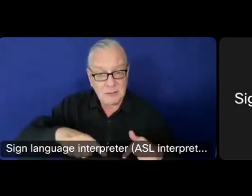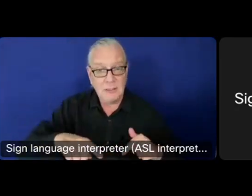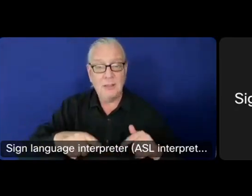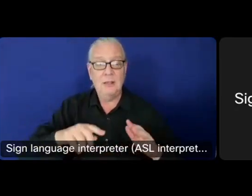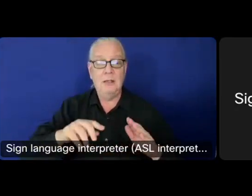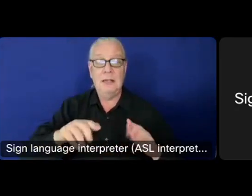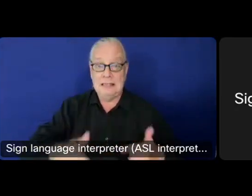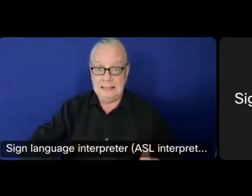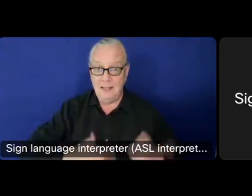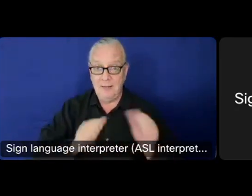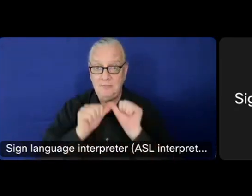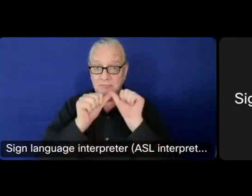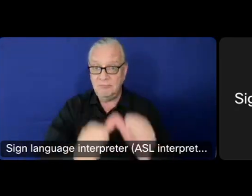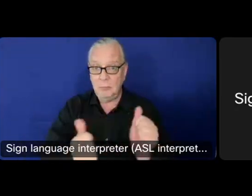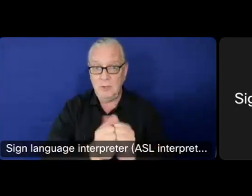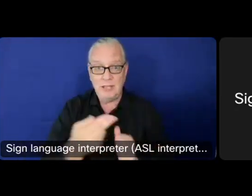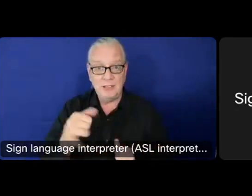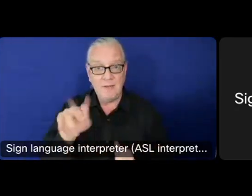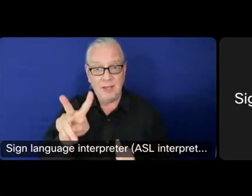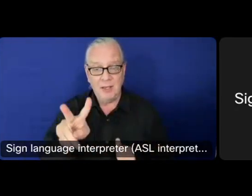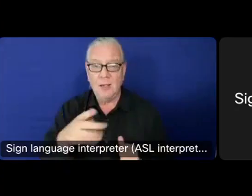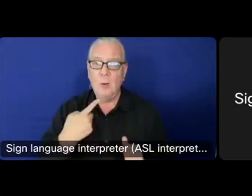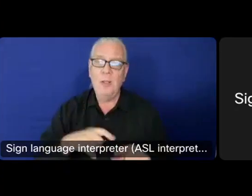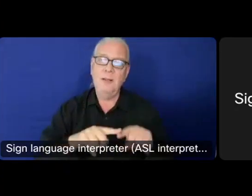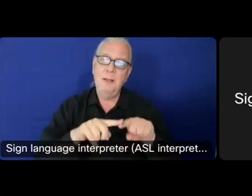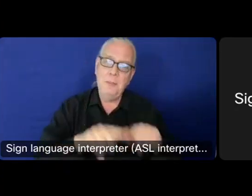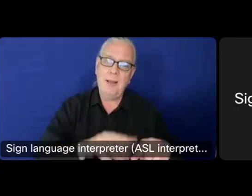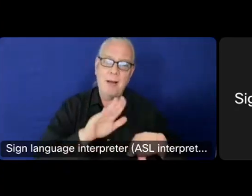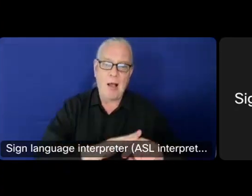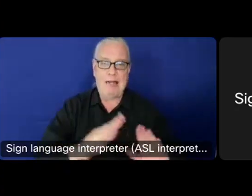to living with HIV. And community is not just the people